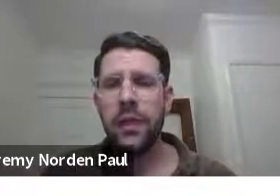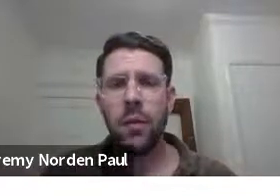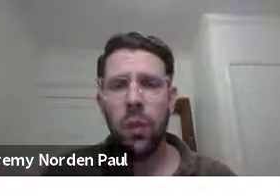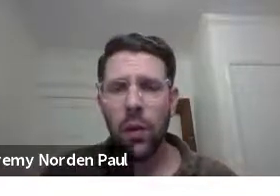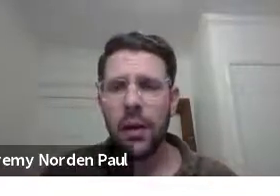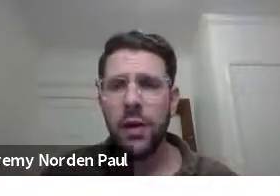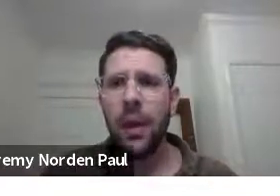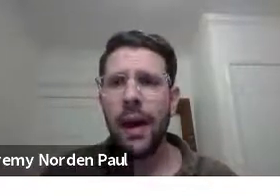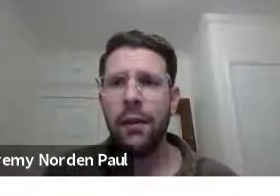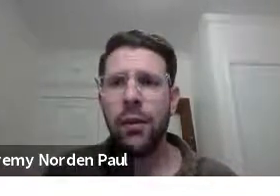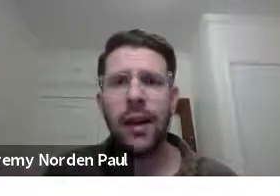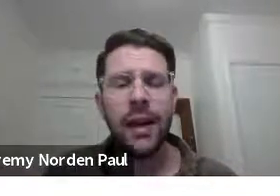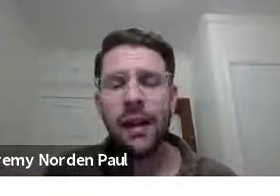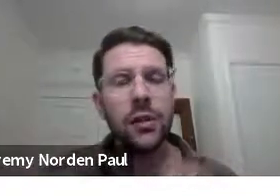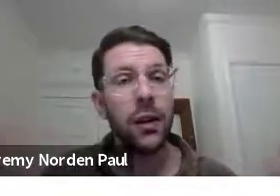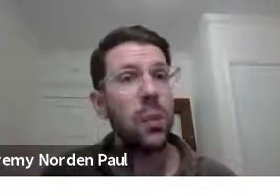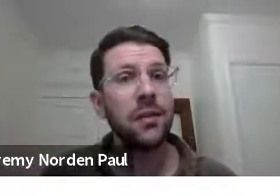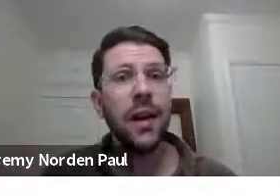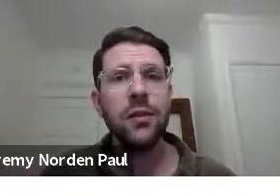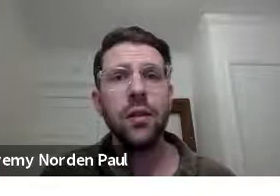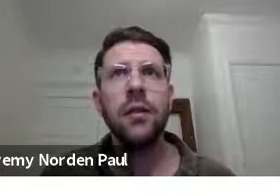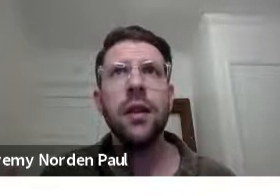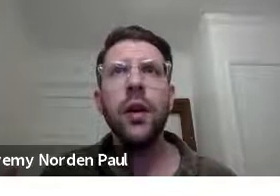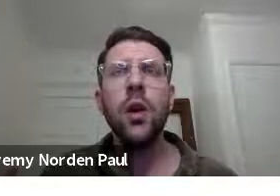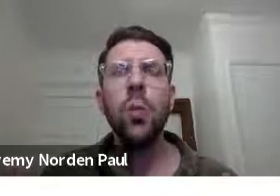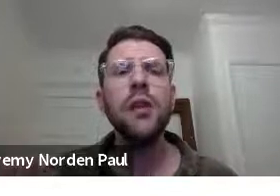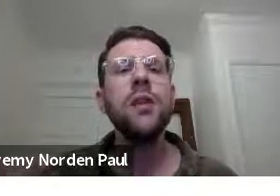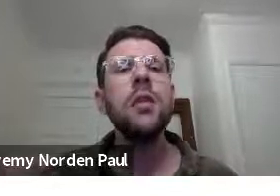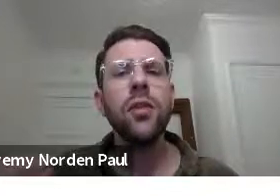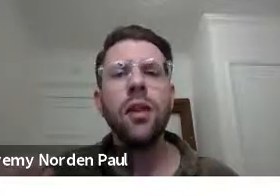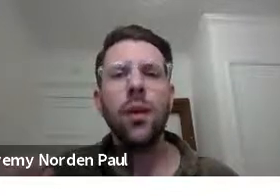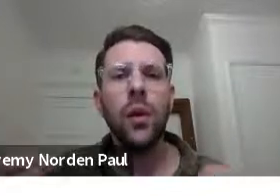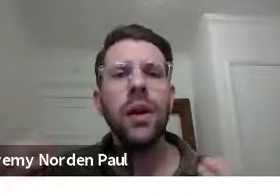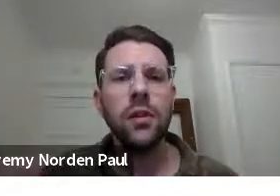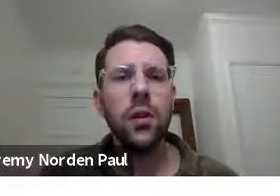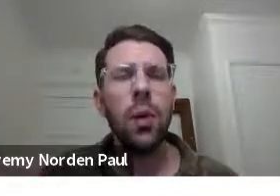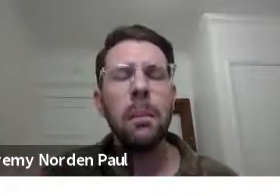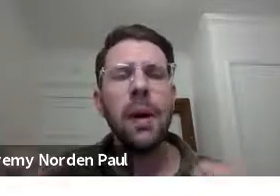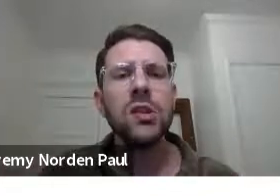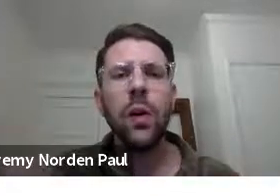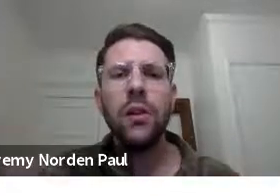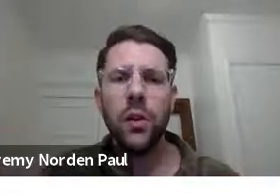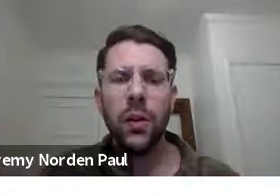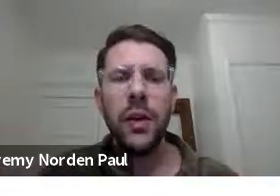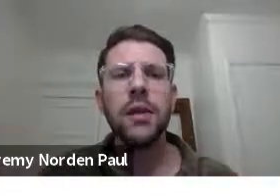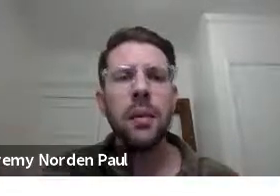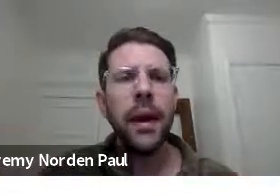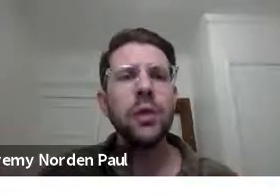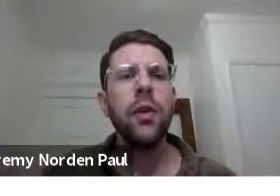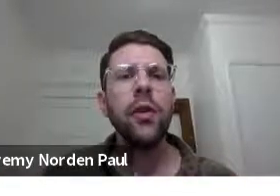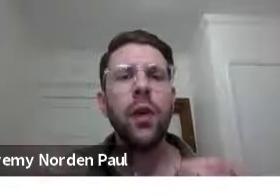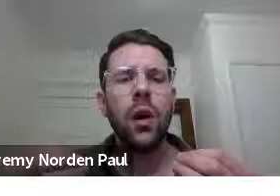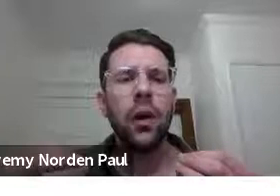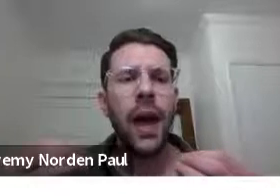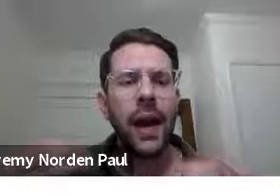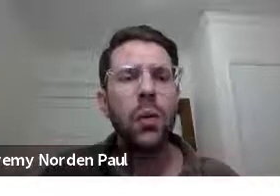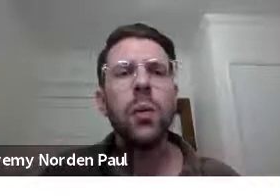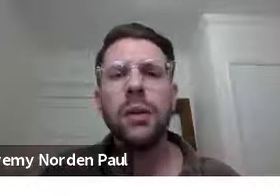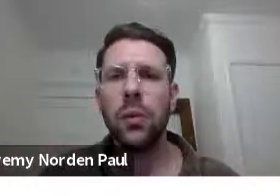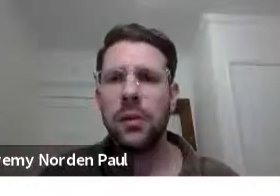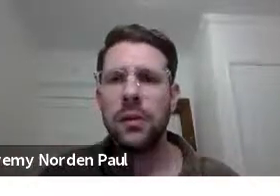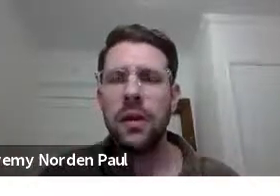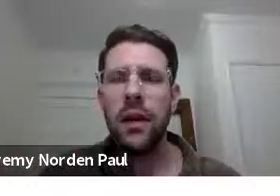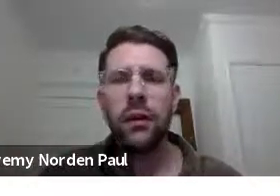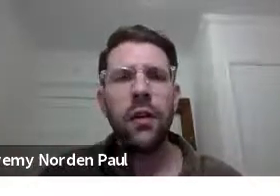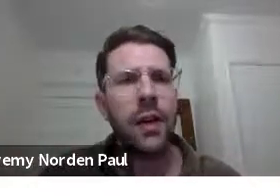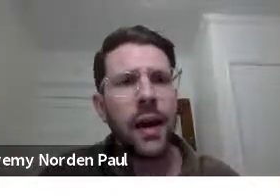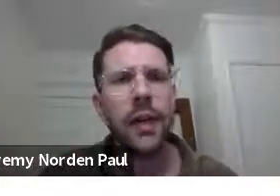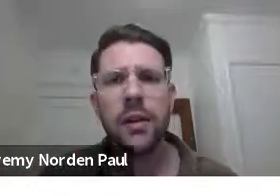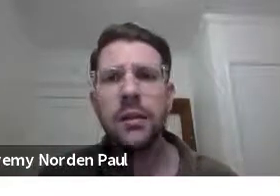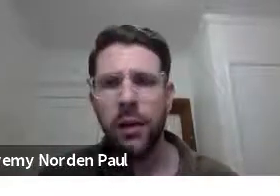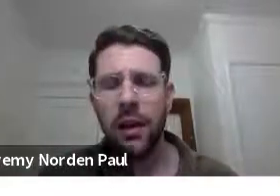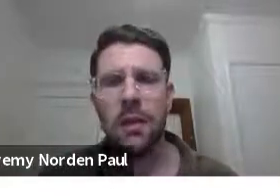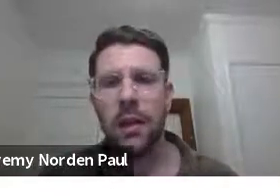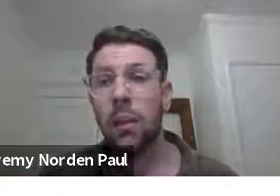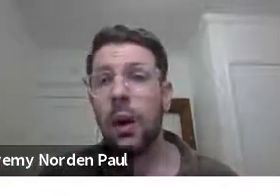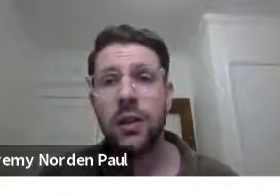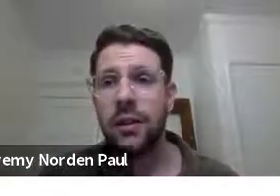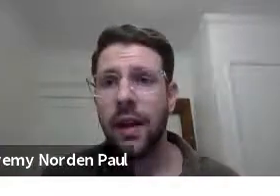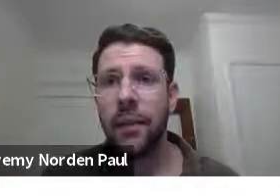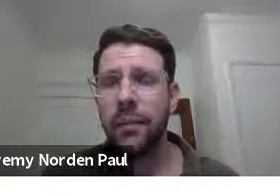Jeremy Norden Paul: And so, one question we have for any legislator, who wants to answer is, what do you think that we can do, what must we do to make sure that there are adequate resources for the entire disability community in Washington state.